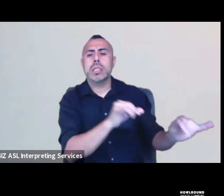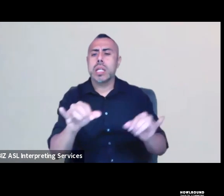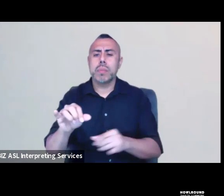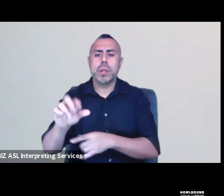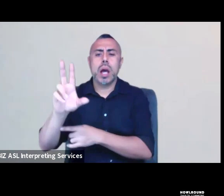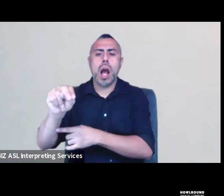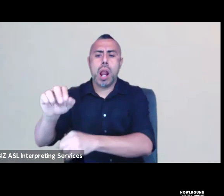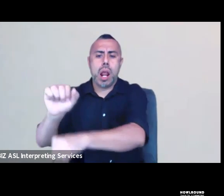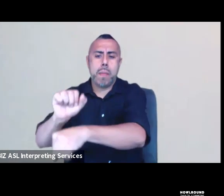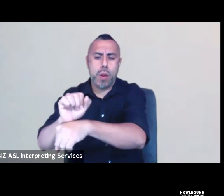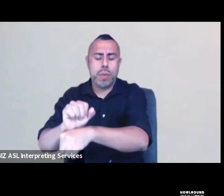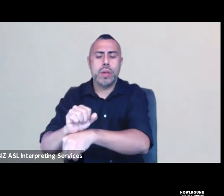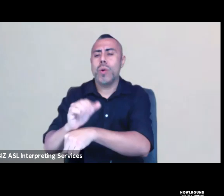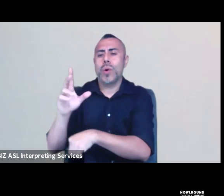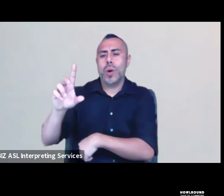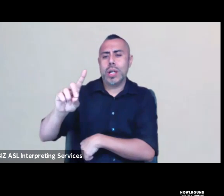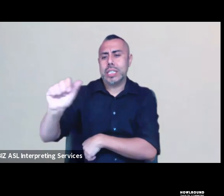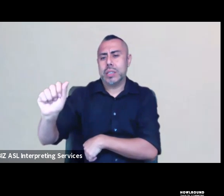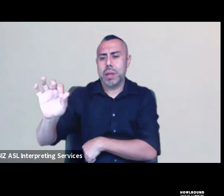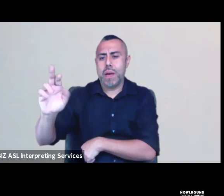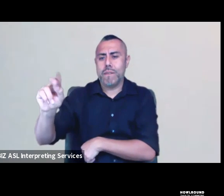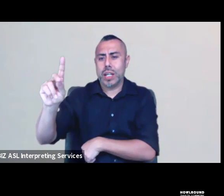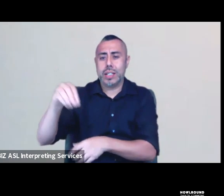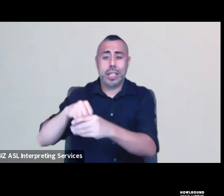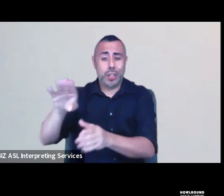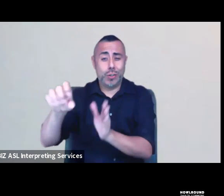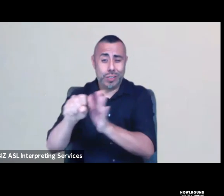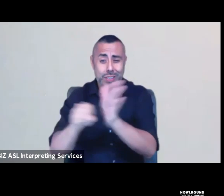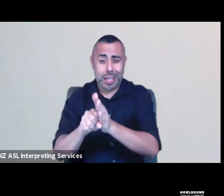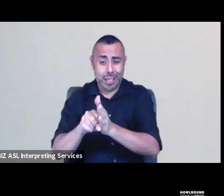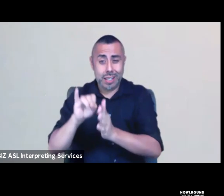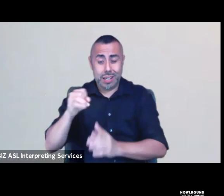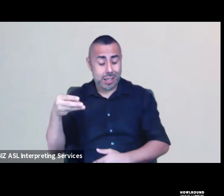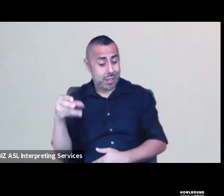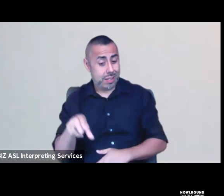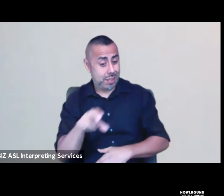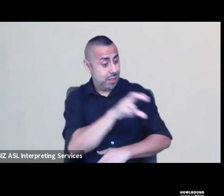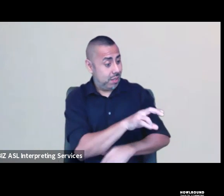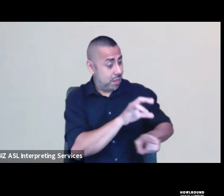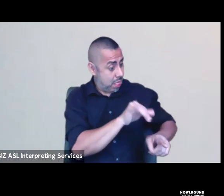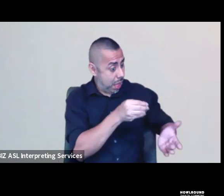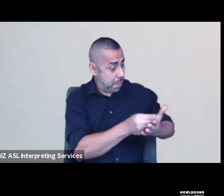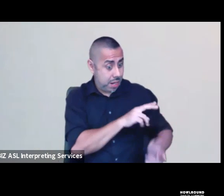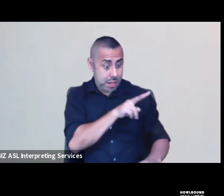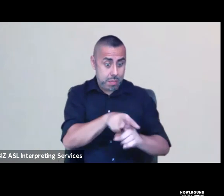in your particular state or locality. We don't have time tonight to get deep